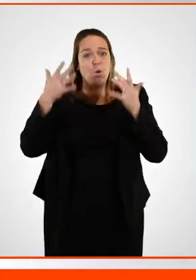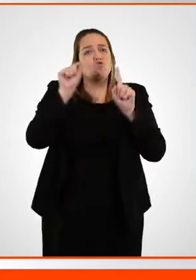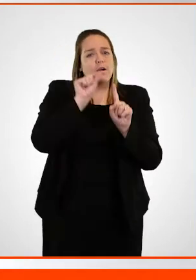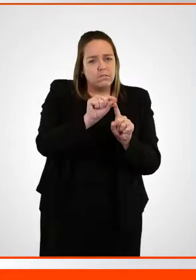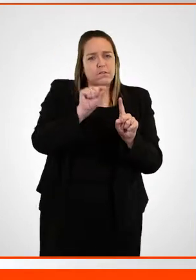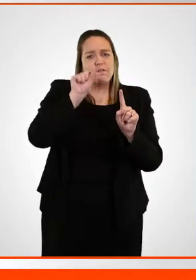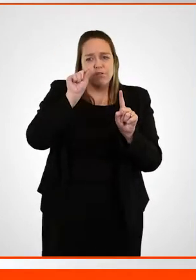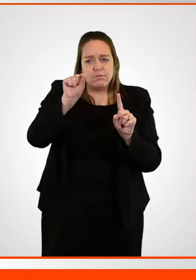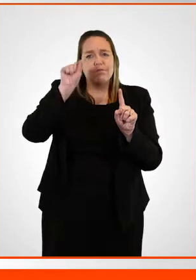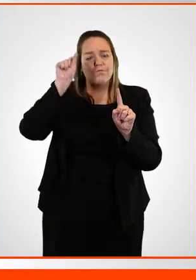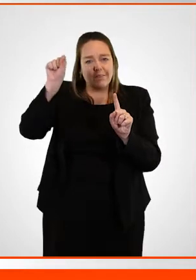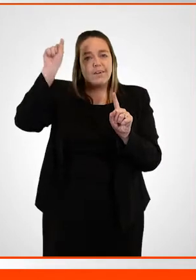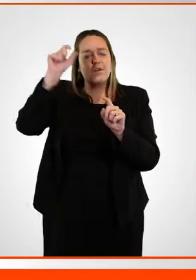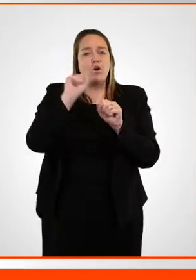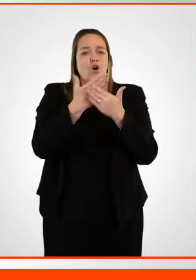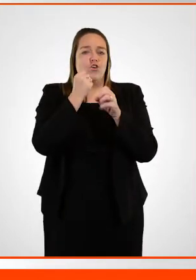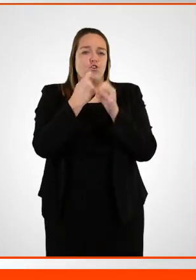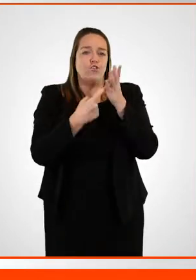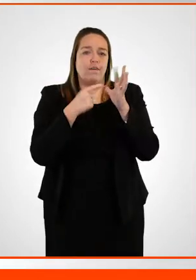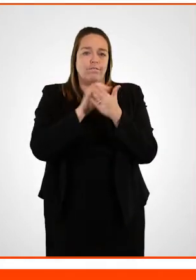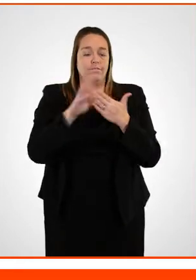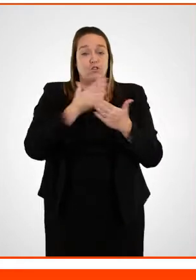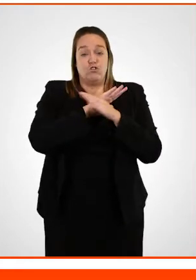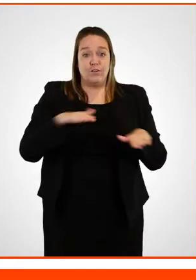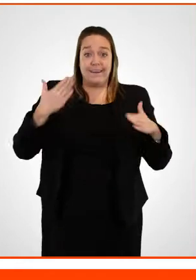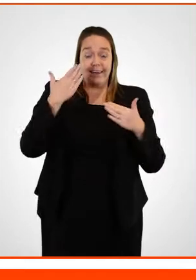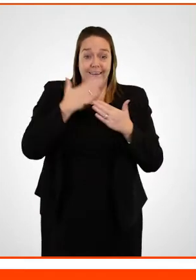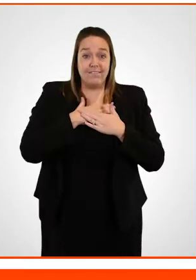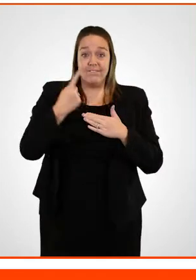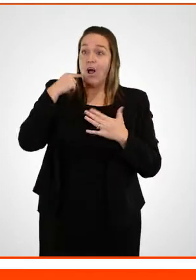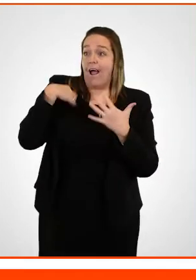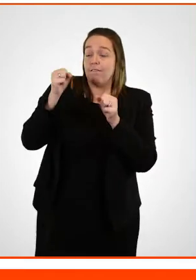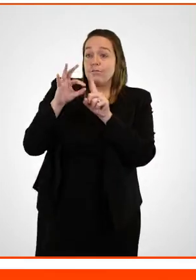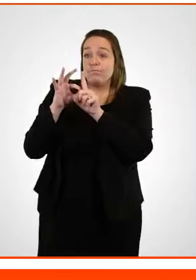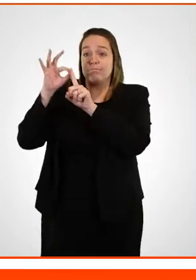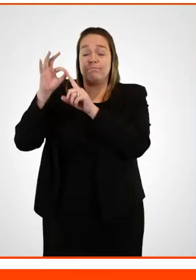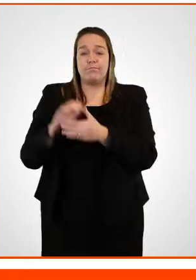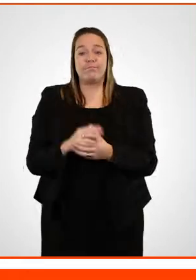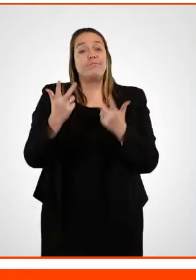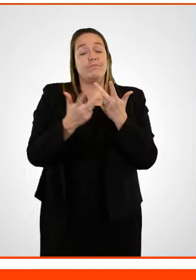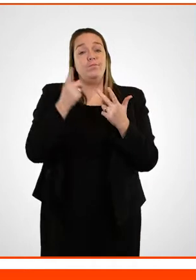Kids love to see themselves making progress. Another intervention is called echo reading